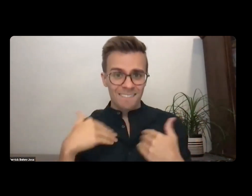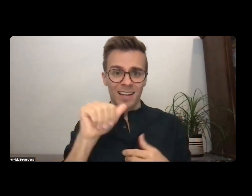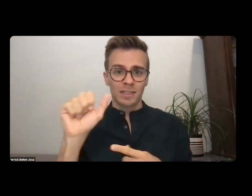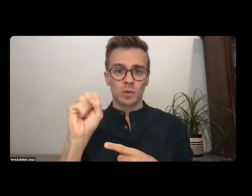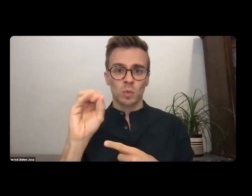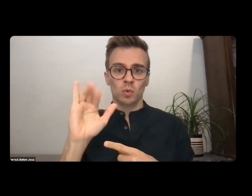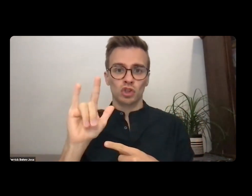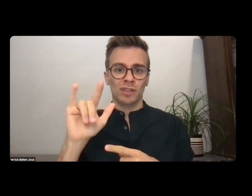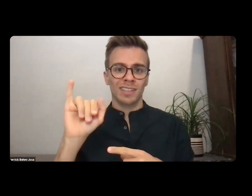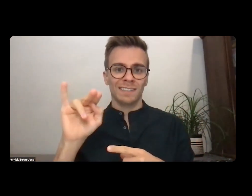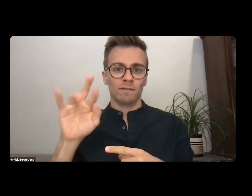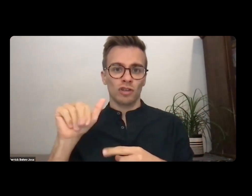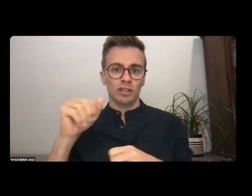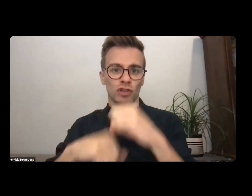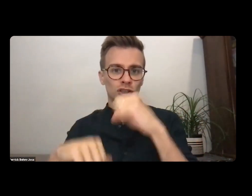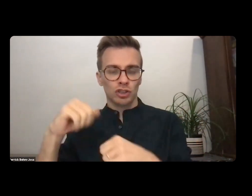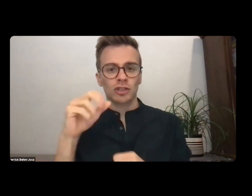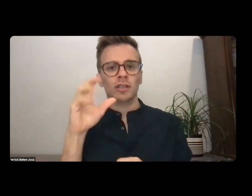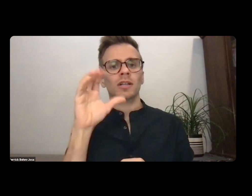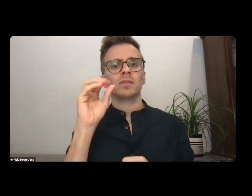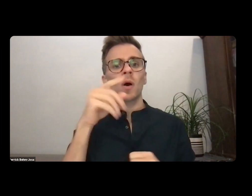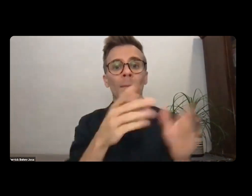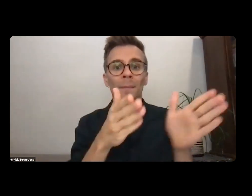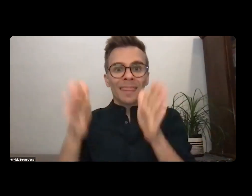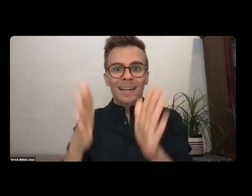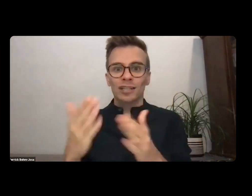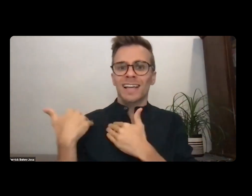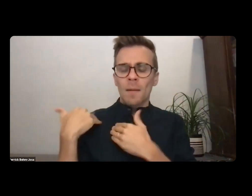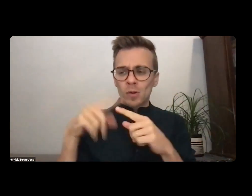And every city has a social infrastructure.